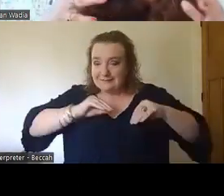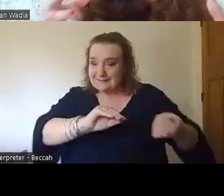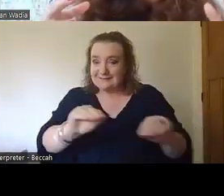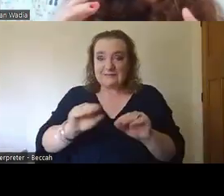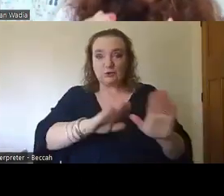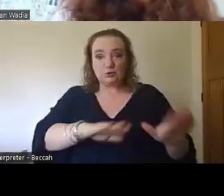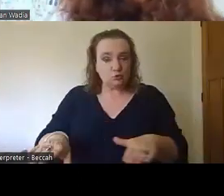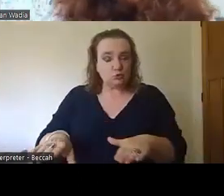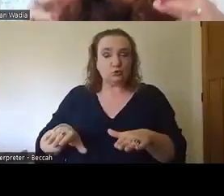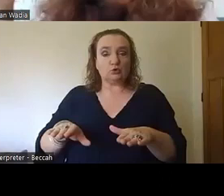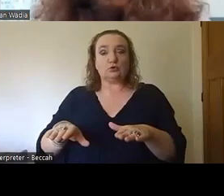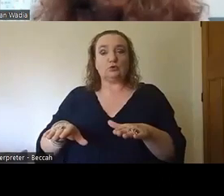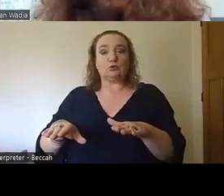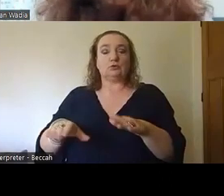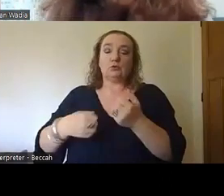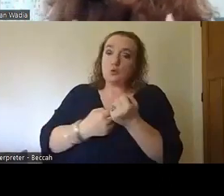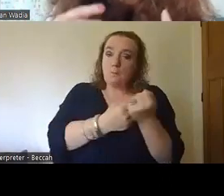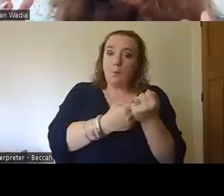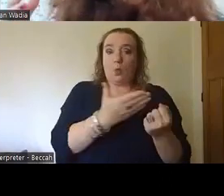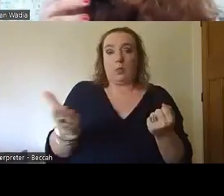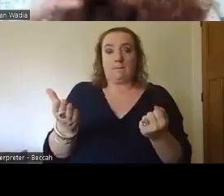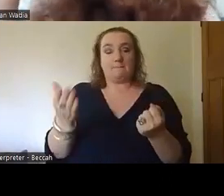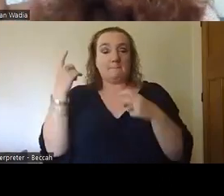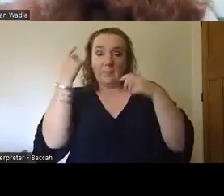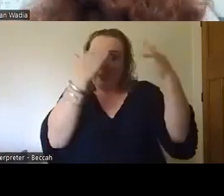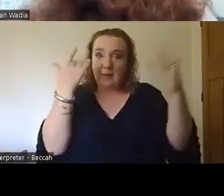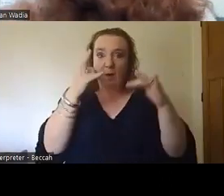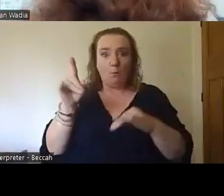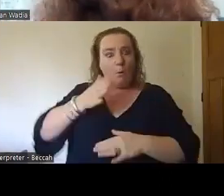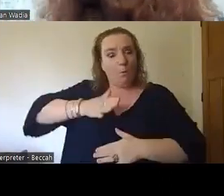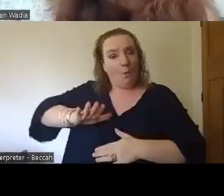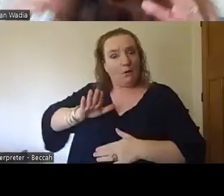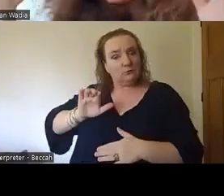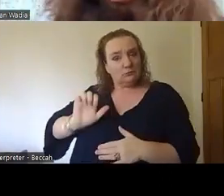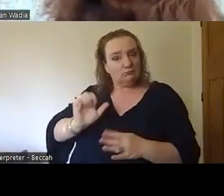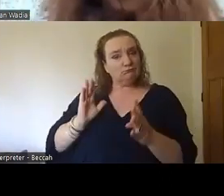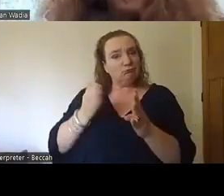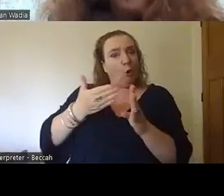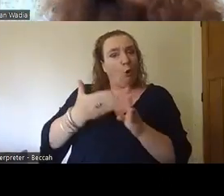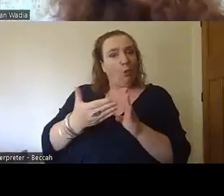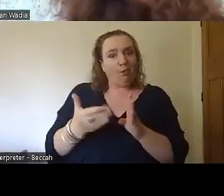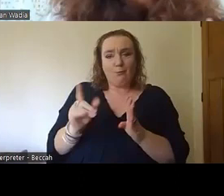considering everything that they want, they bring, and their vision for that good life. And you know, working towards that